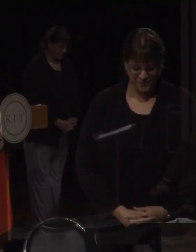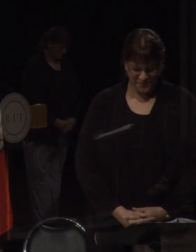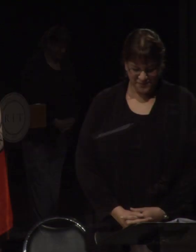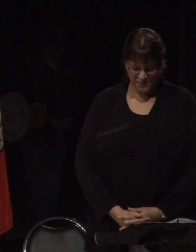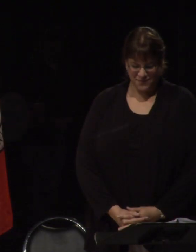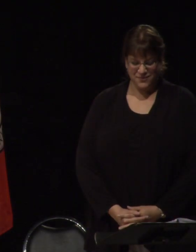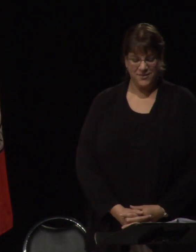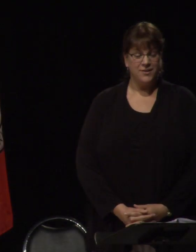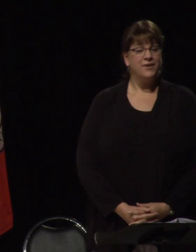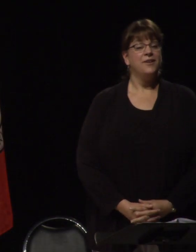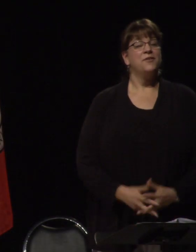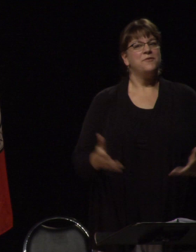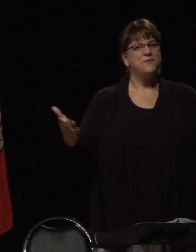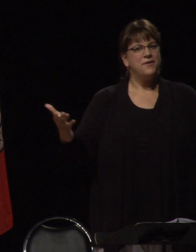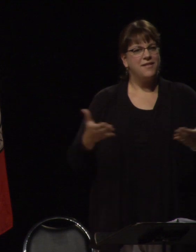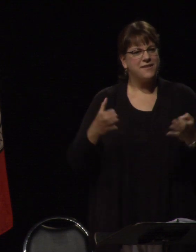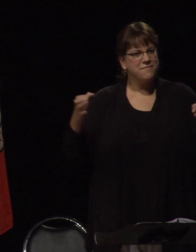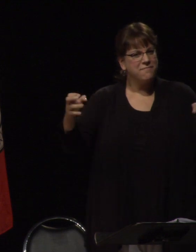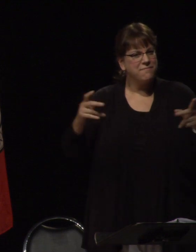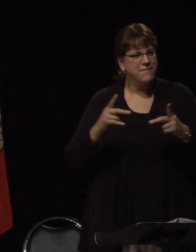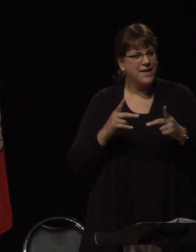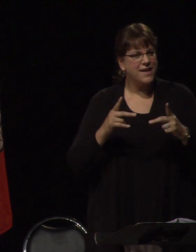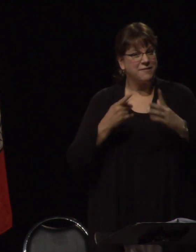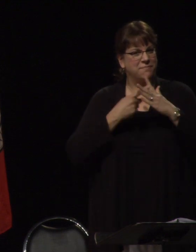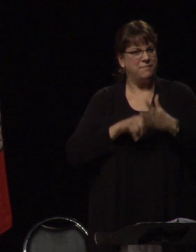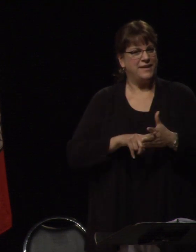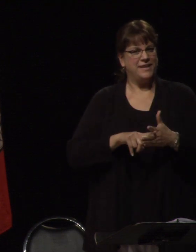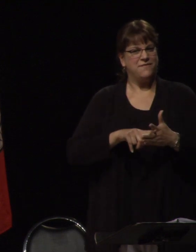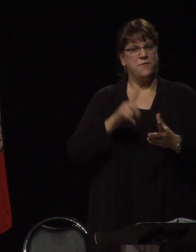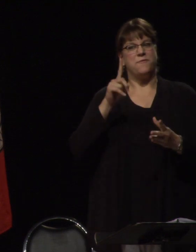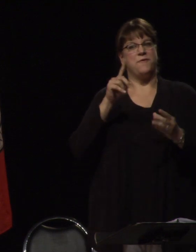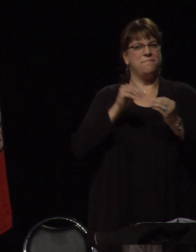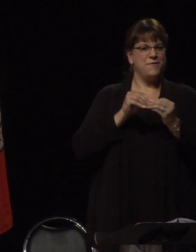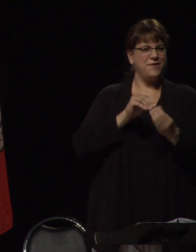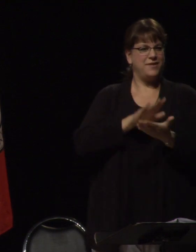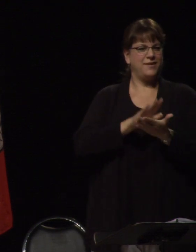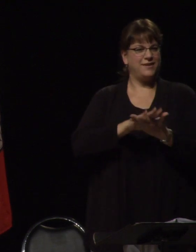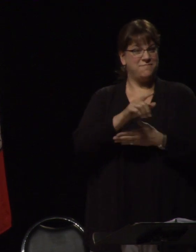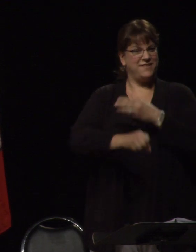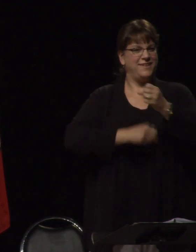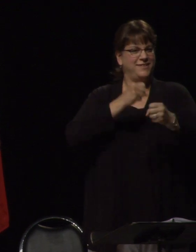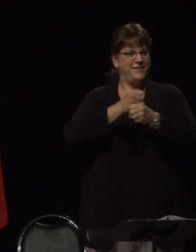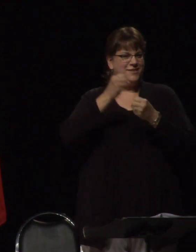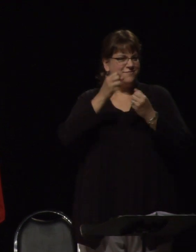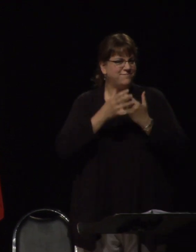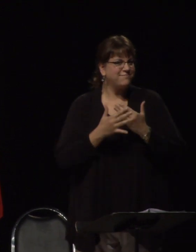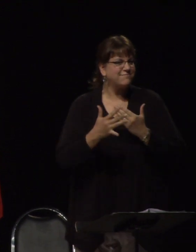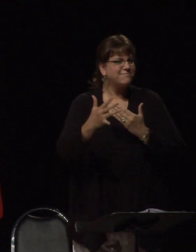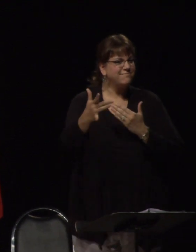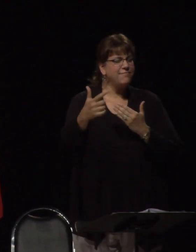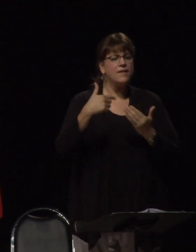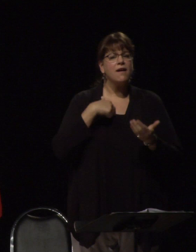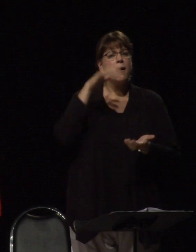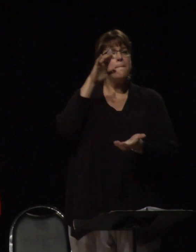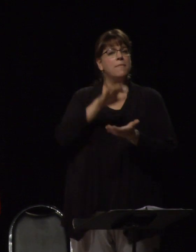FIRST OF ALL, WELCOME BACK TO THE BEGINNING OF ANOTHER ACADEMIC YEAR. I BELIEVE THAT THIS COMING YEAR WILL BE ONE OF THE MOST